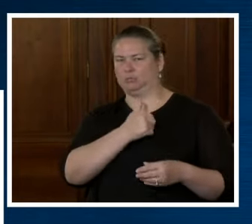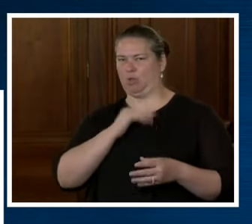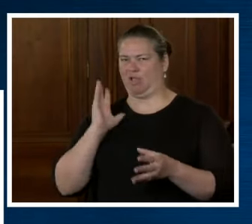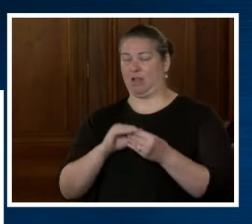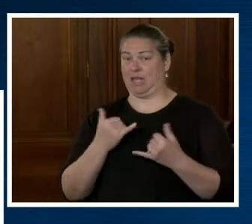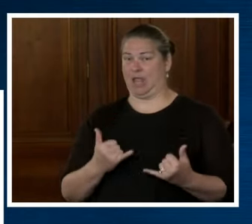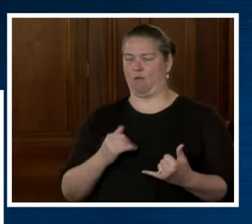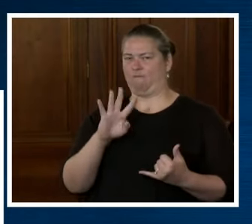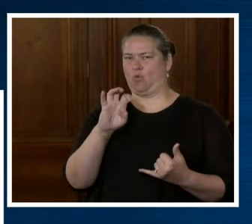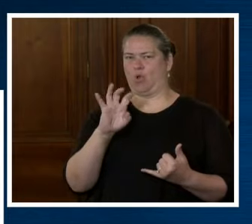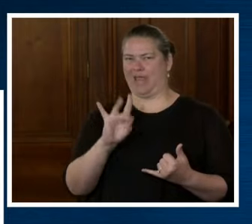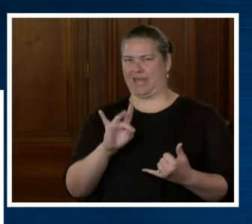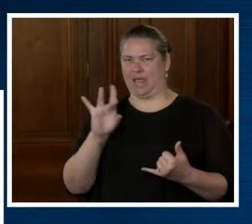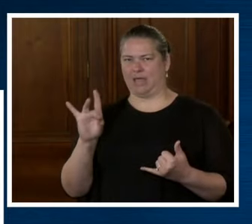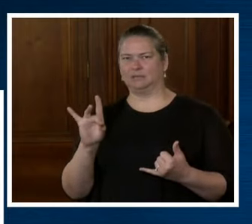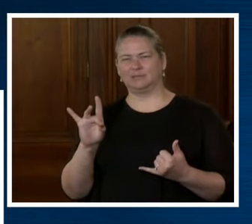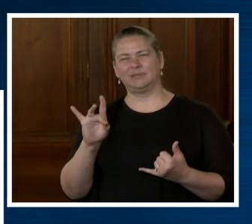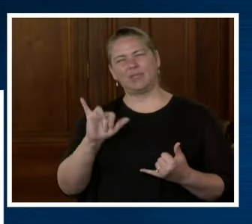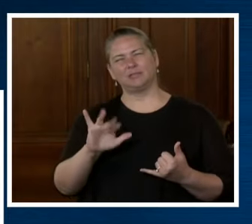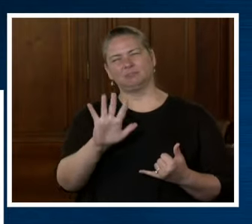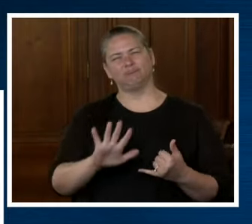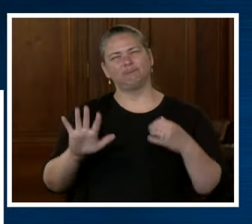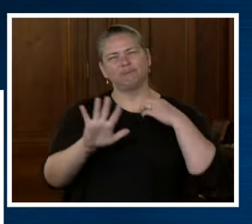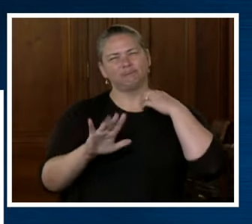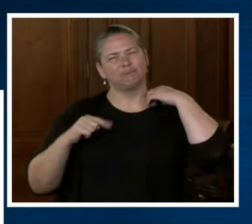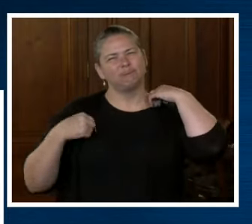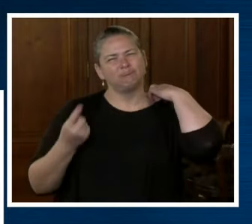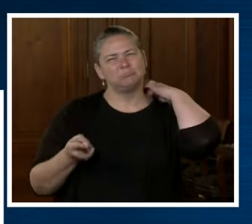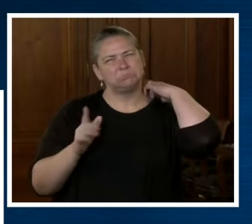YOU CAN TELL IN THE PICTURE THAT